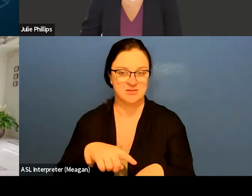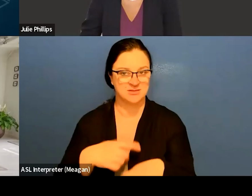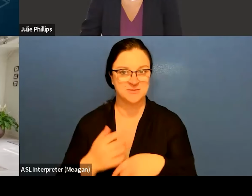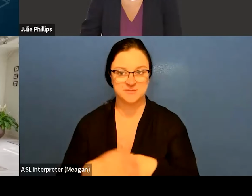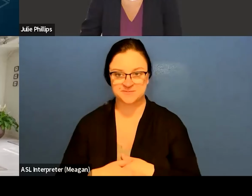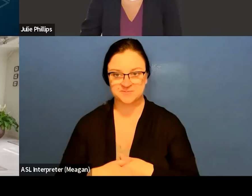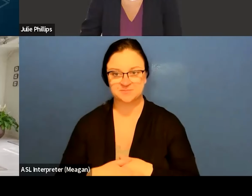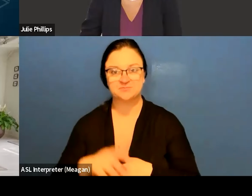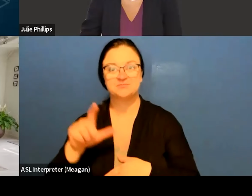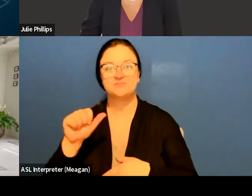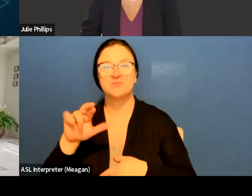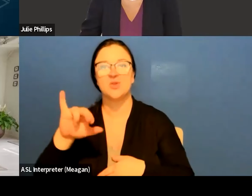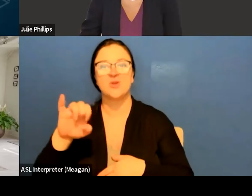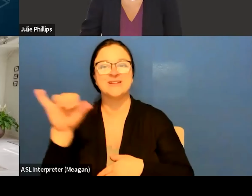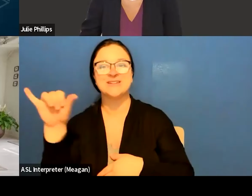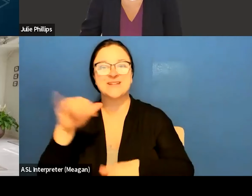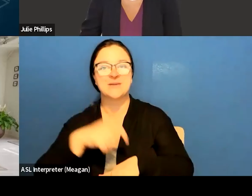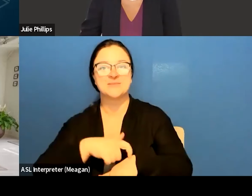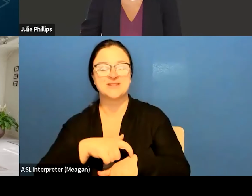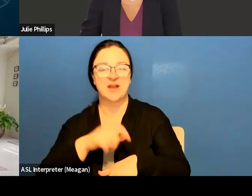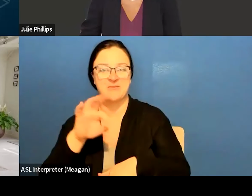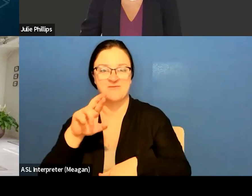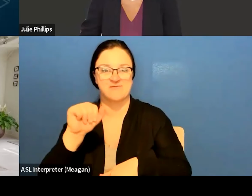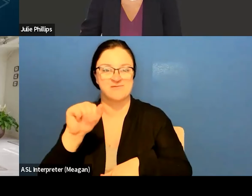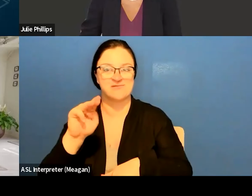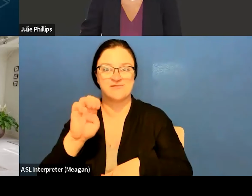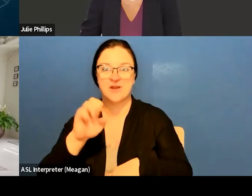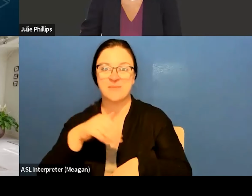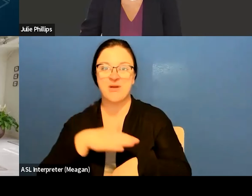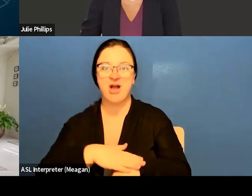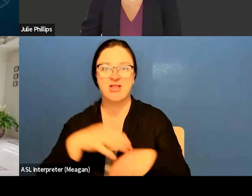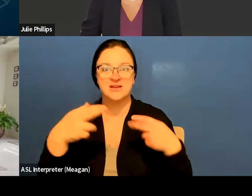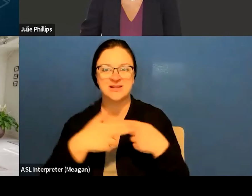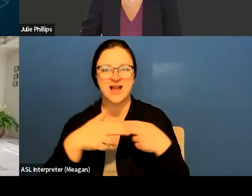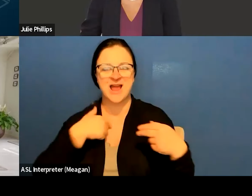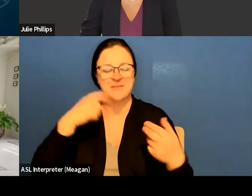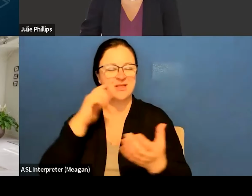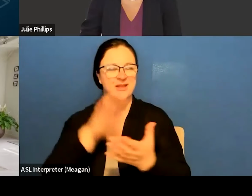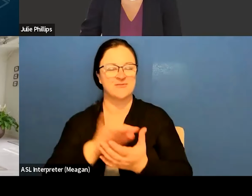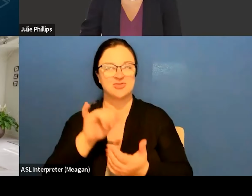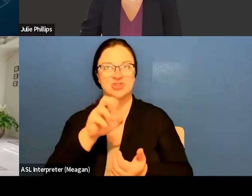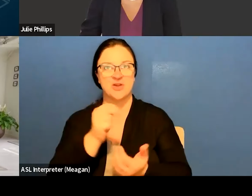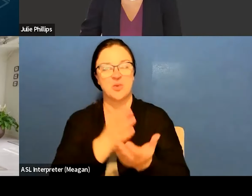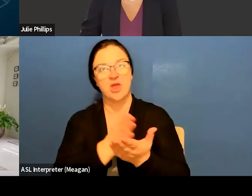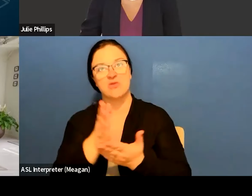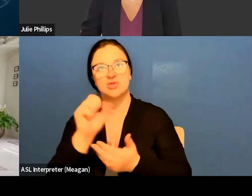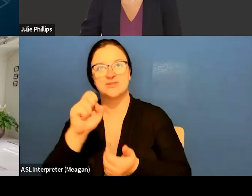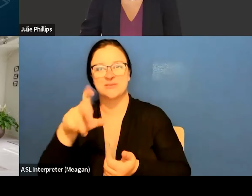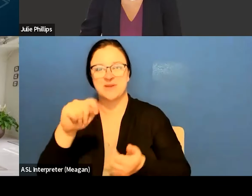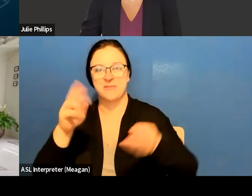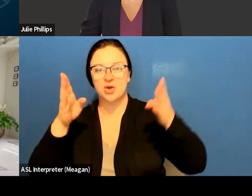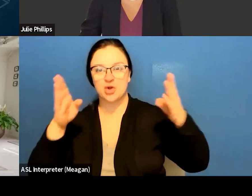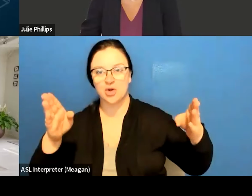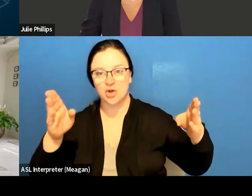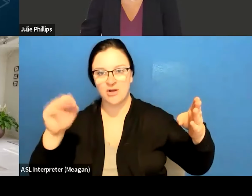[Laurie] The same timeframe that is on the slide. I believe that's January through September of this year.